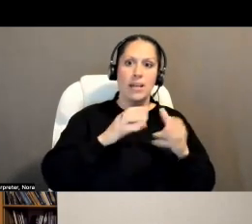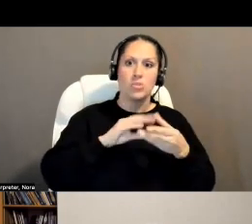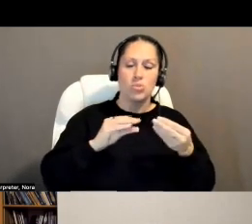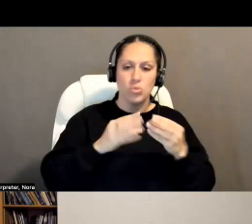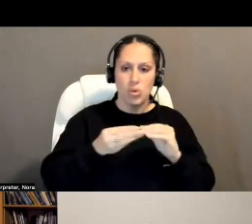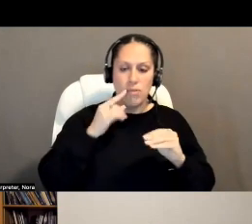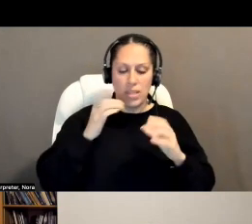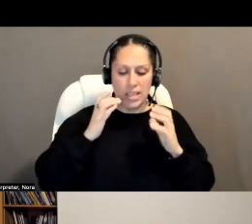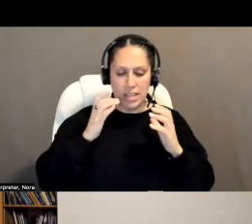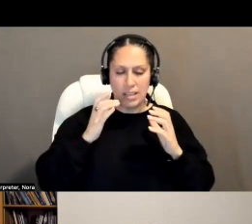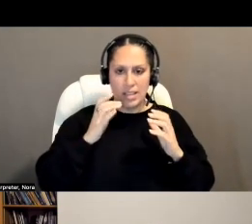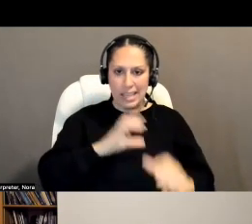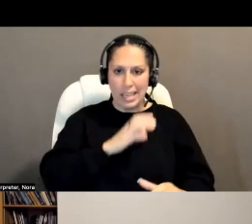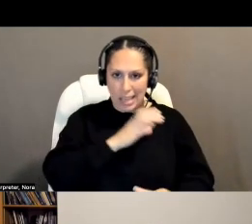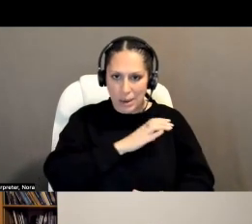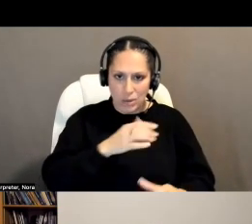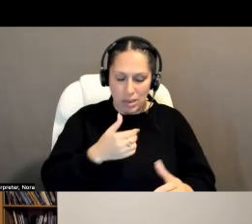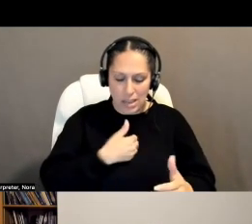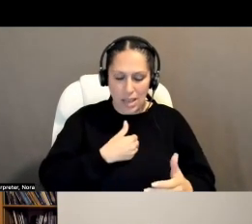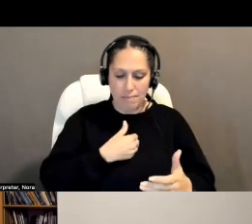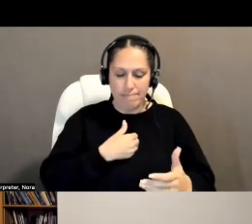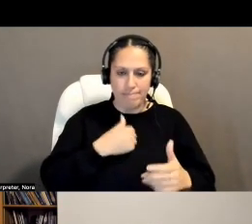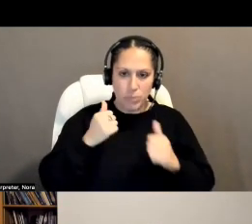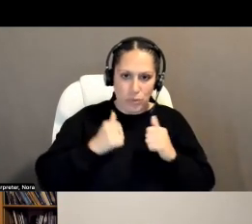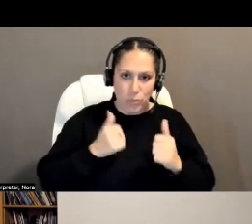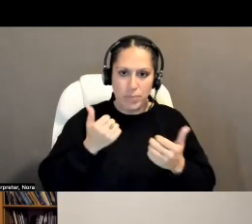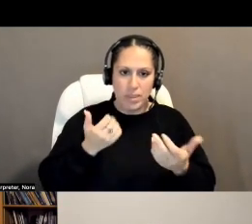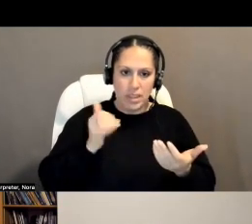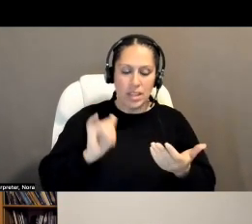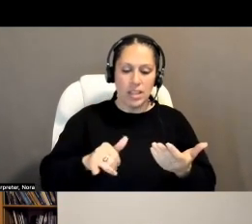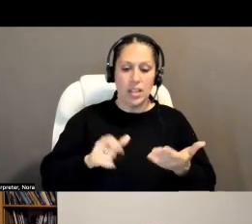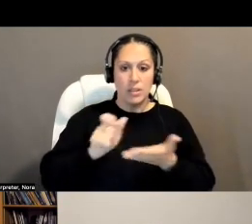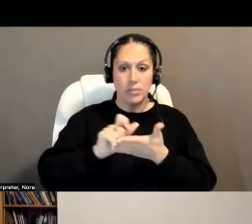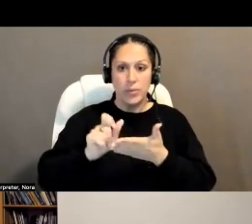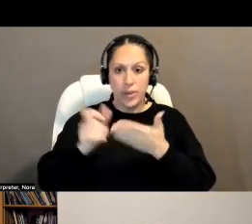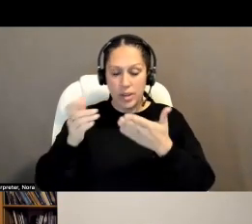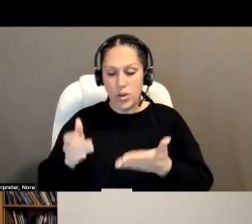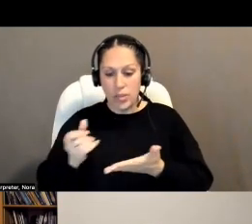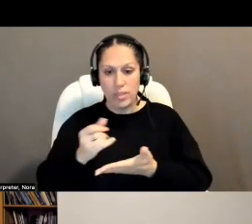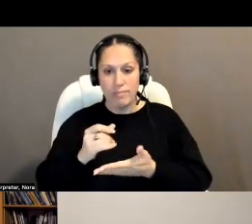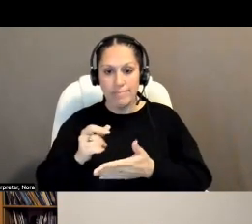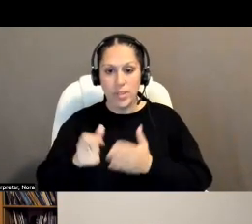playing, because, you know the the composer, or the author, or the playwright, doesn't